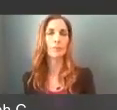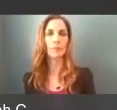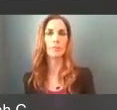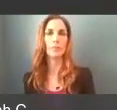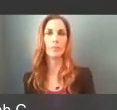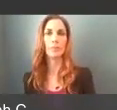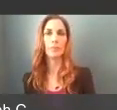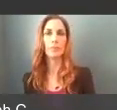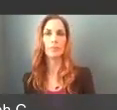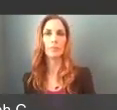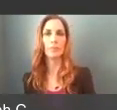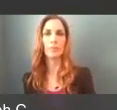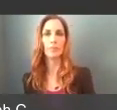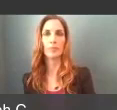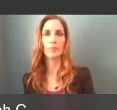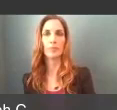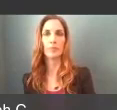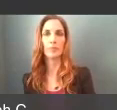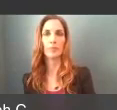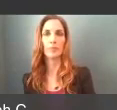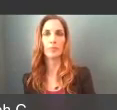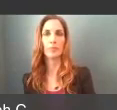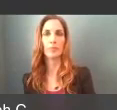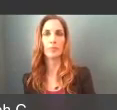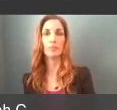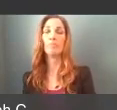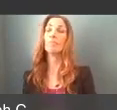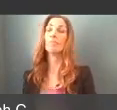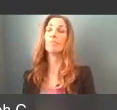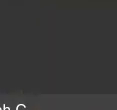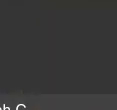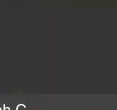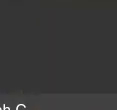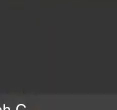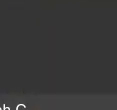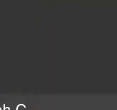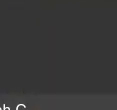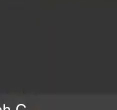So I do continue to be encouraged by the enthusiasm that so many people have to